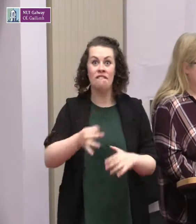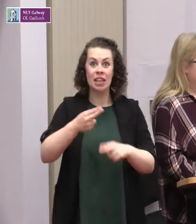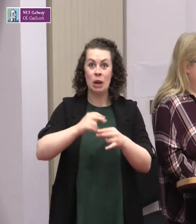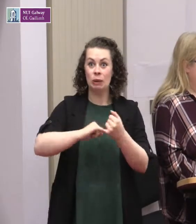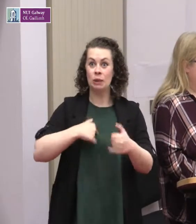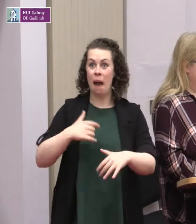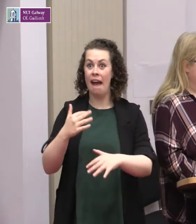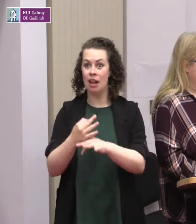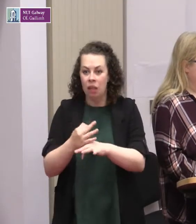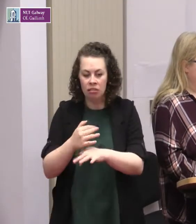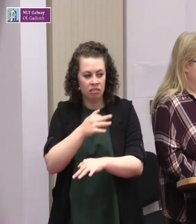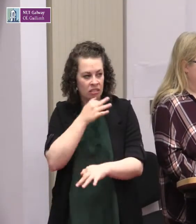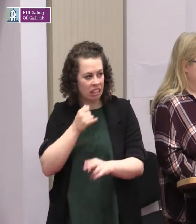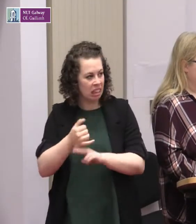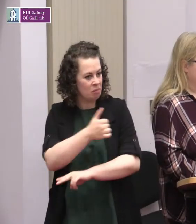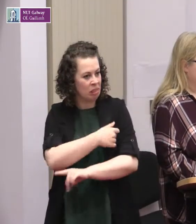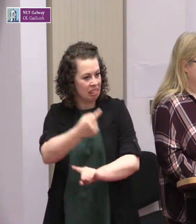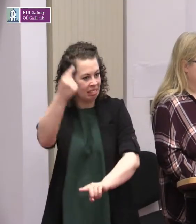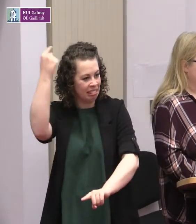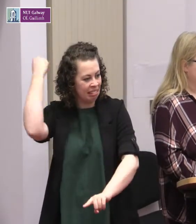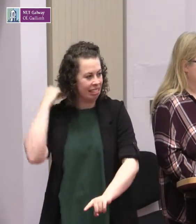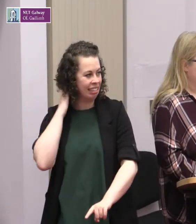We are encouraged to do so.